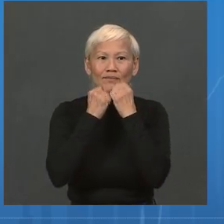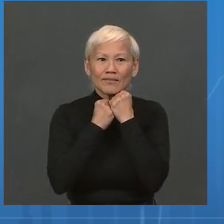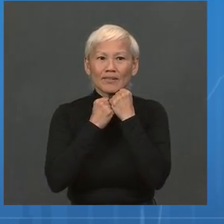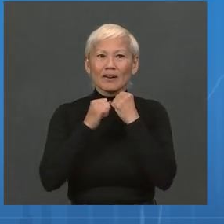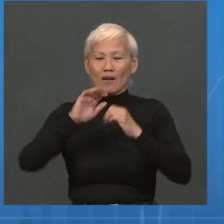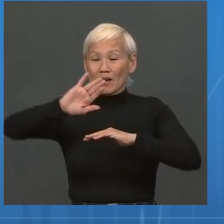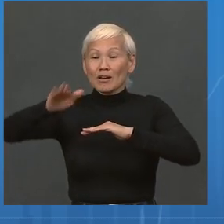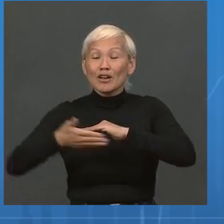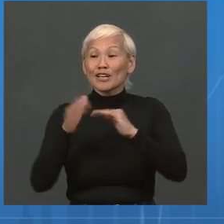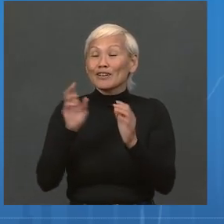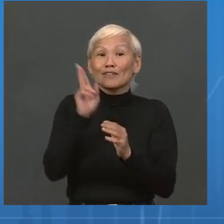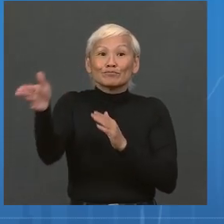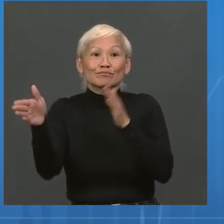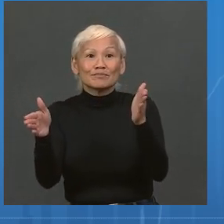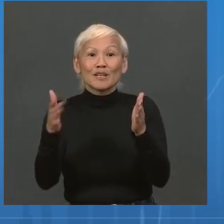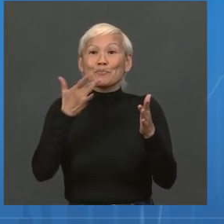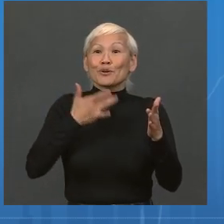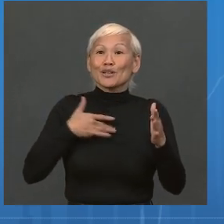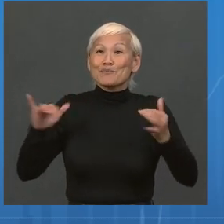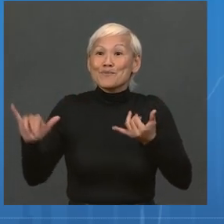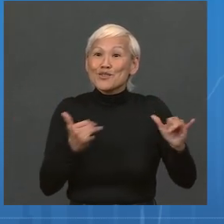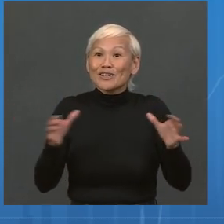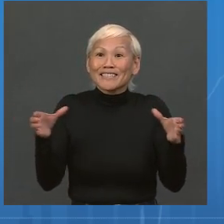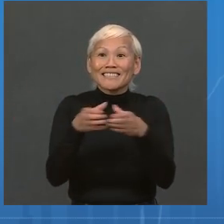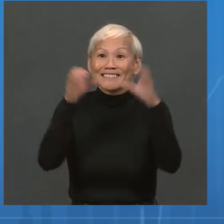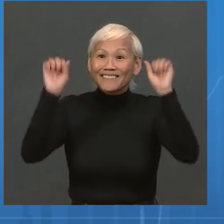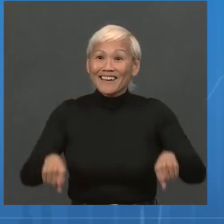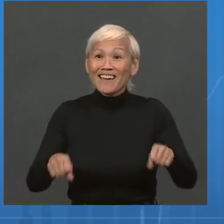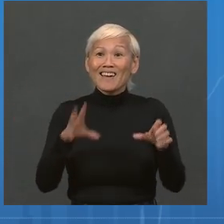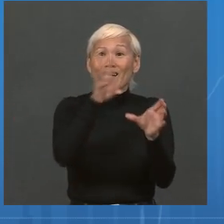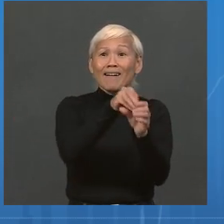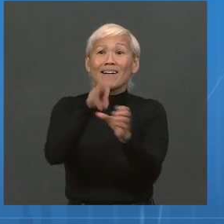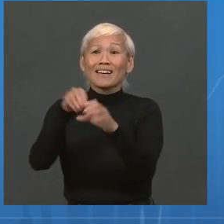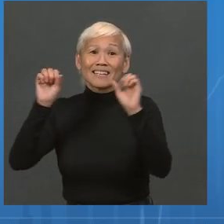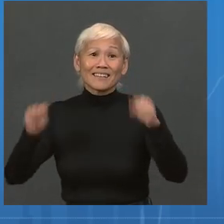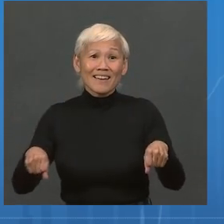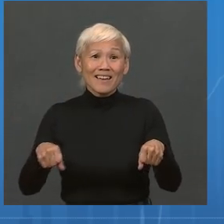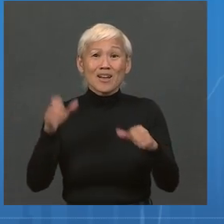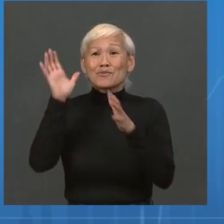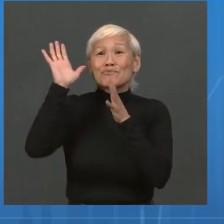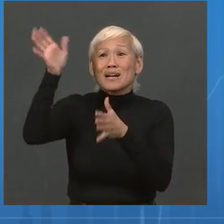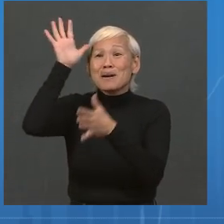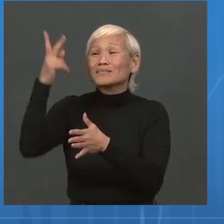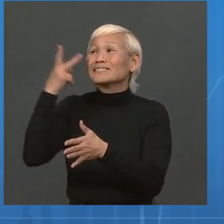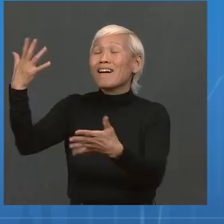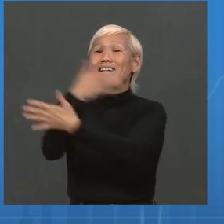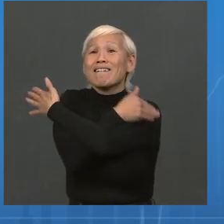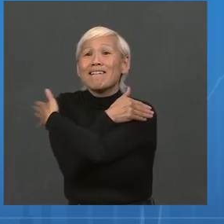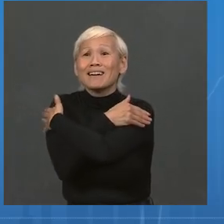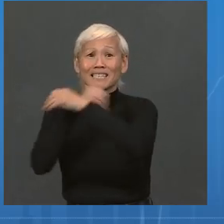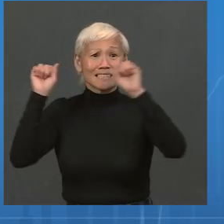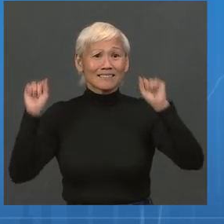visits with friends and grandparents, and so much more. And that's why we must do everything we can to support parents